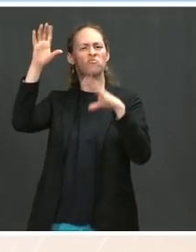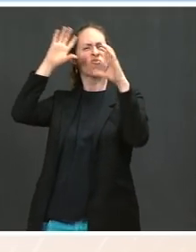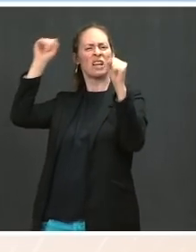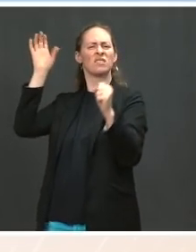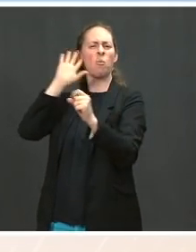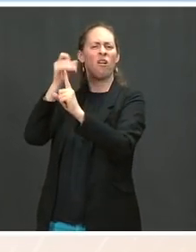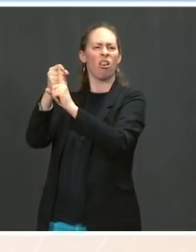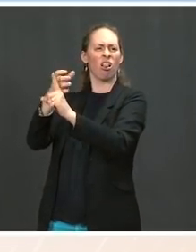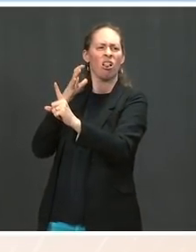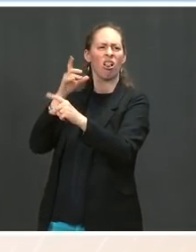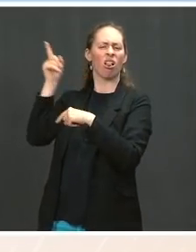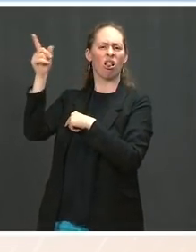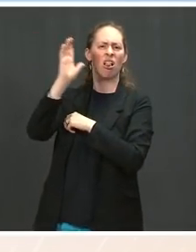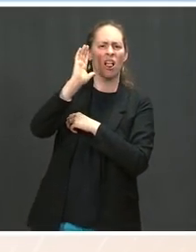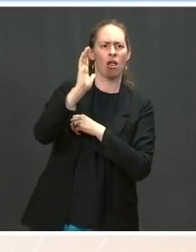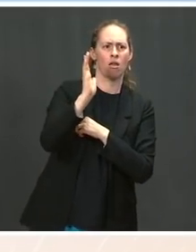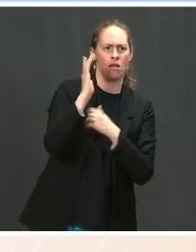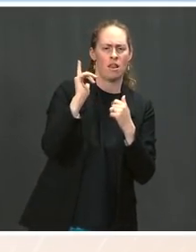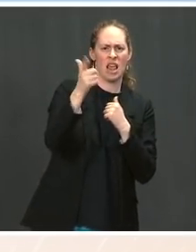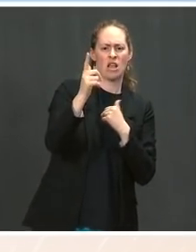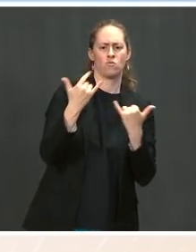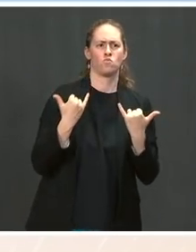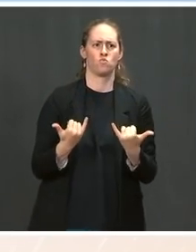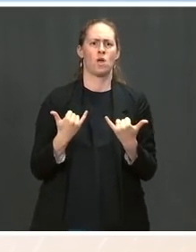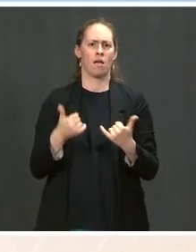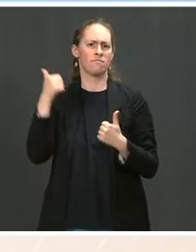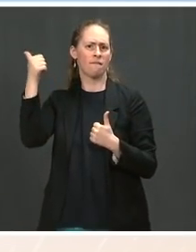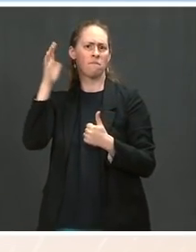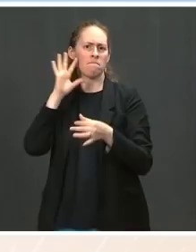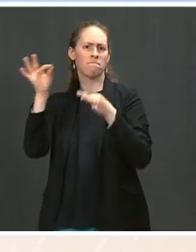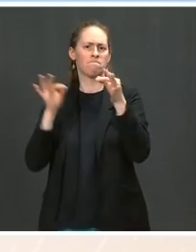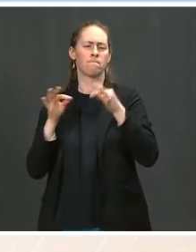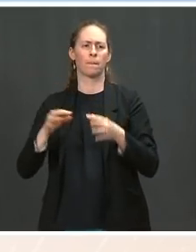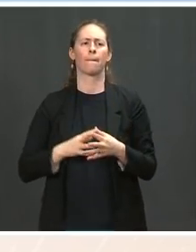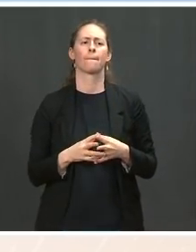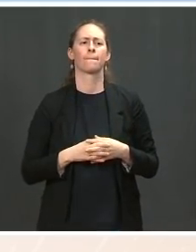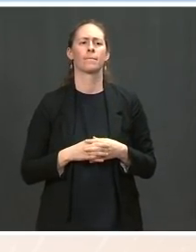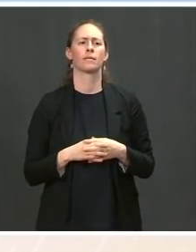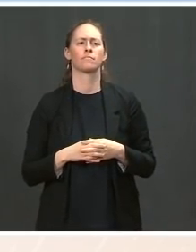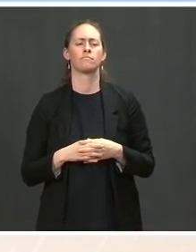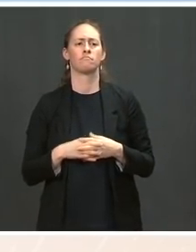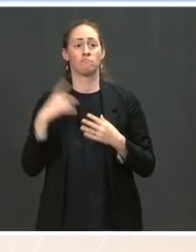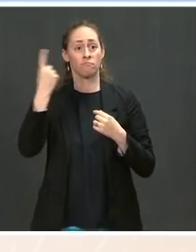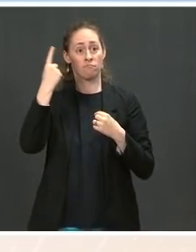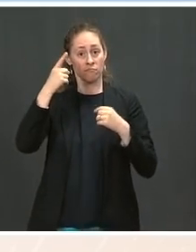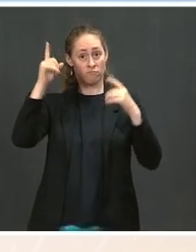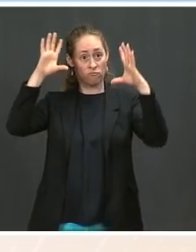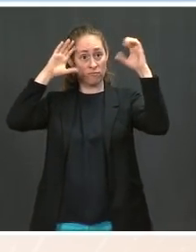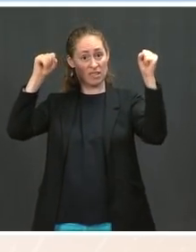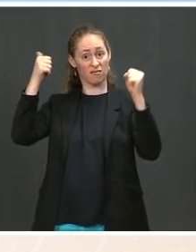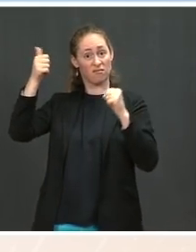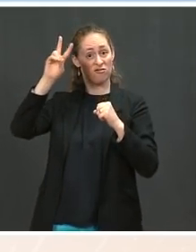The Press: And could his deadline extend, or could he change his mind if you do see the situation in Afghanistan decline?